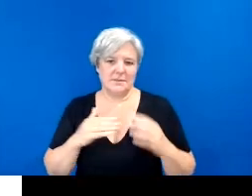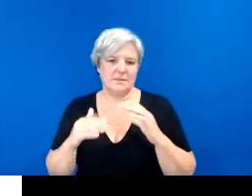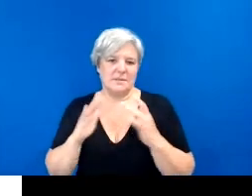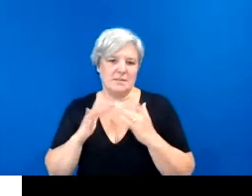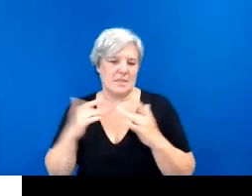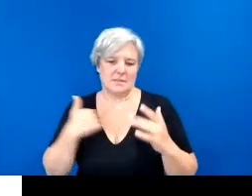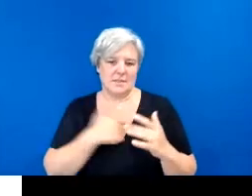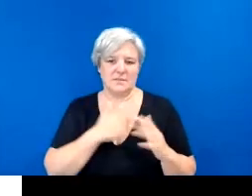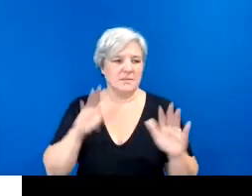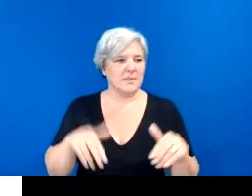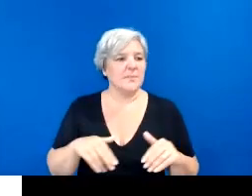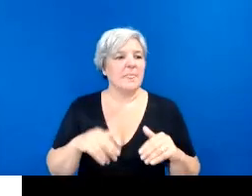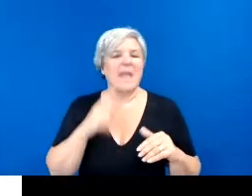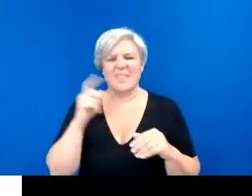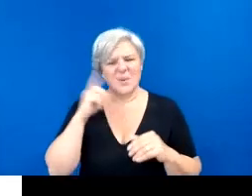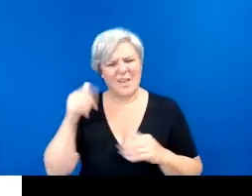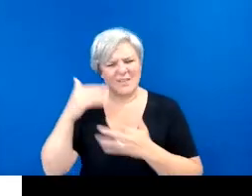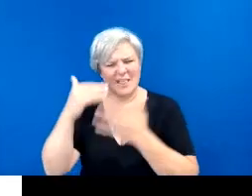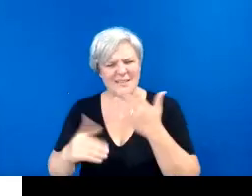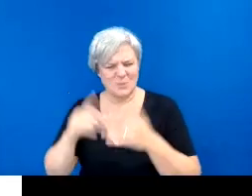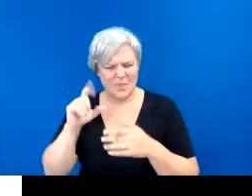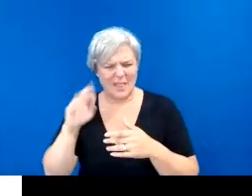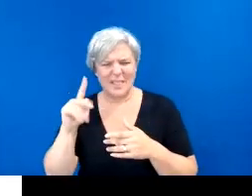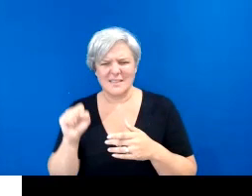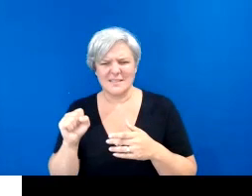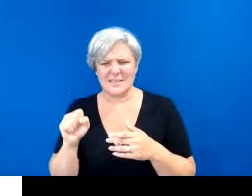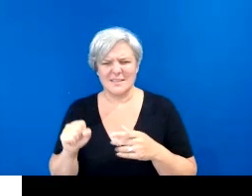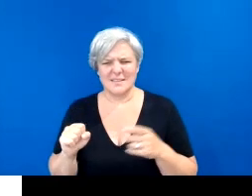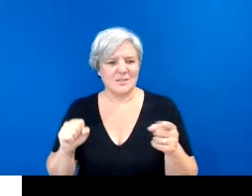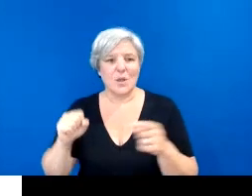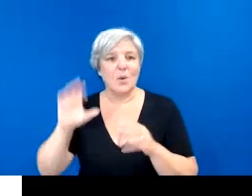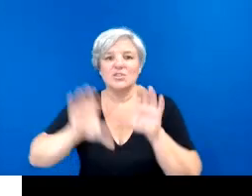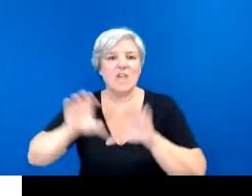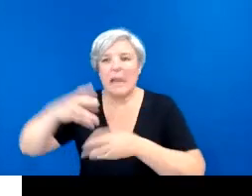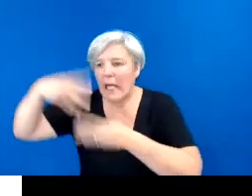I think we also have a list with all the links so you don't have to try going through the chat, copying all of them.